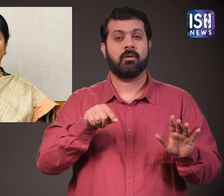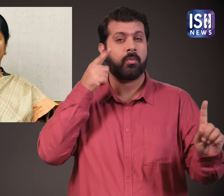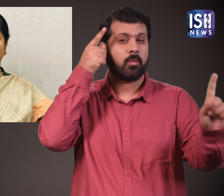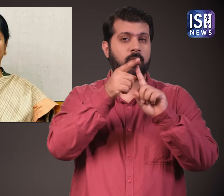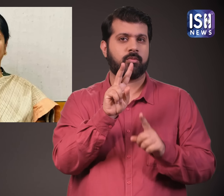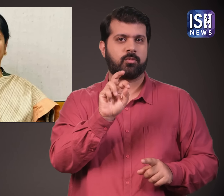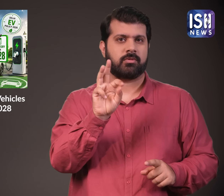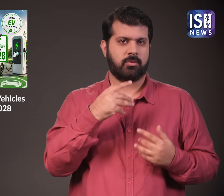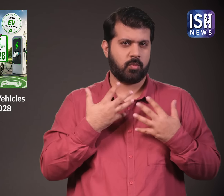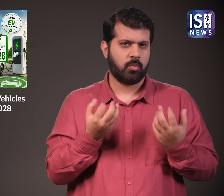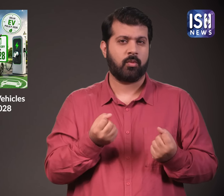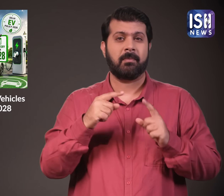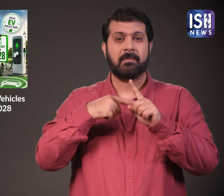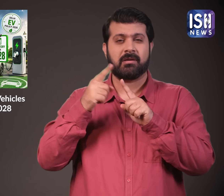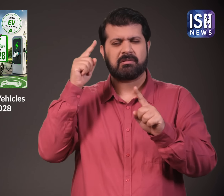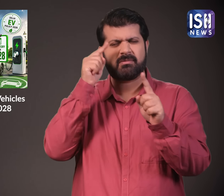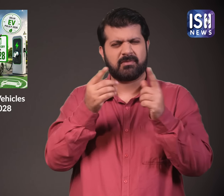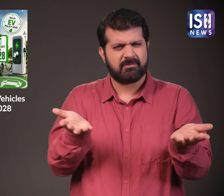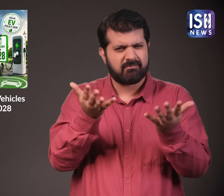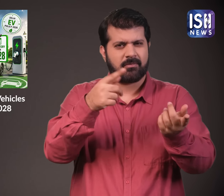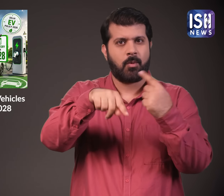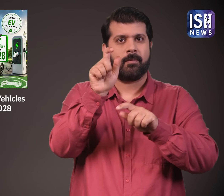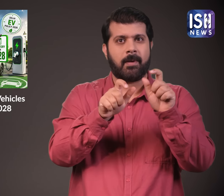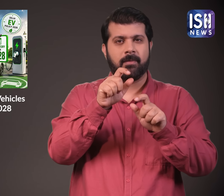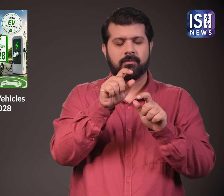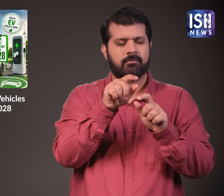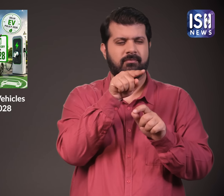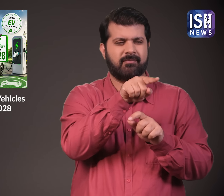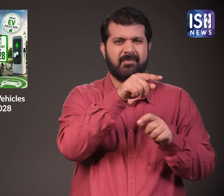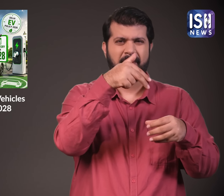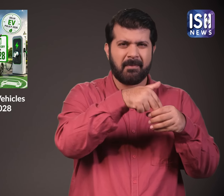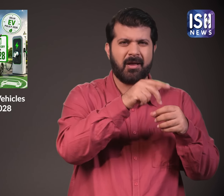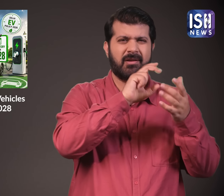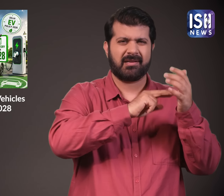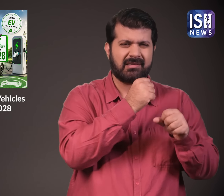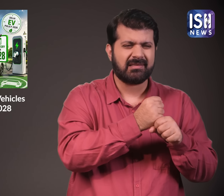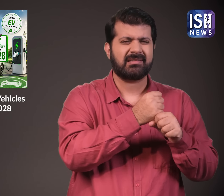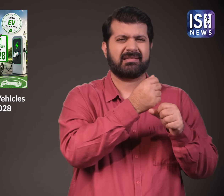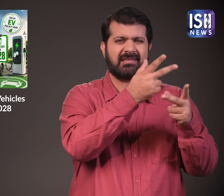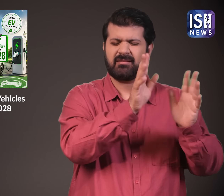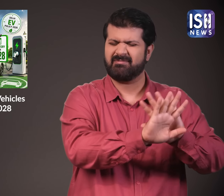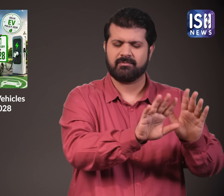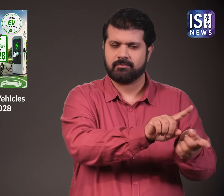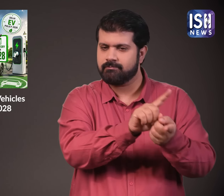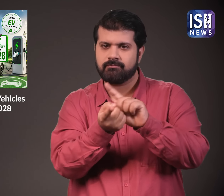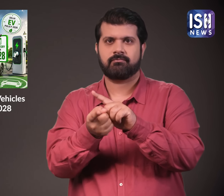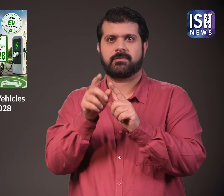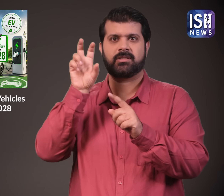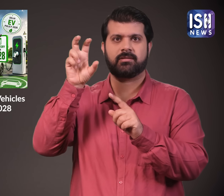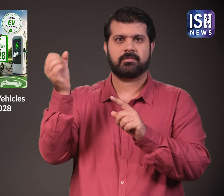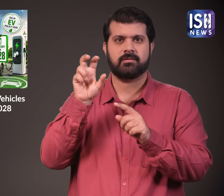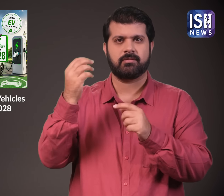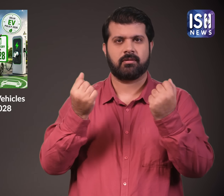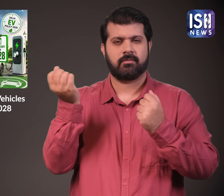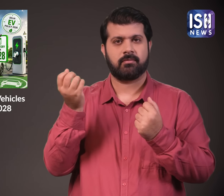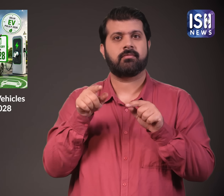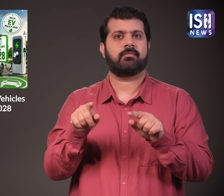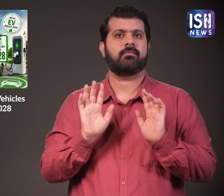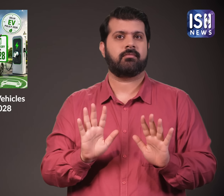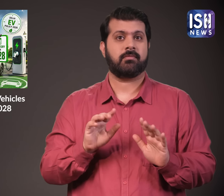by 2030 by encouraging more people to switch to EVs from petrol and CNG vehicles.